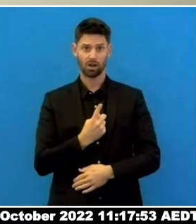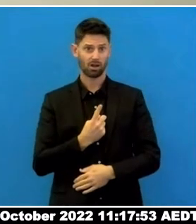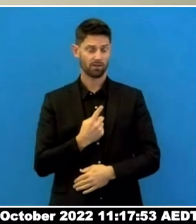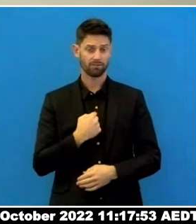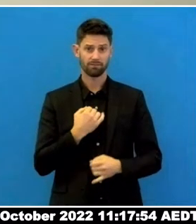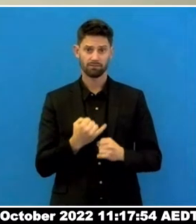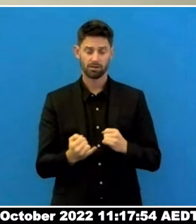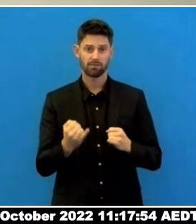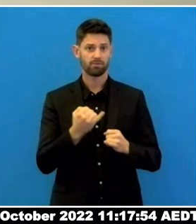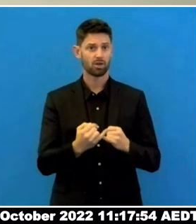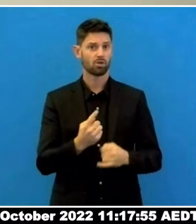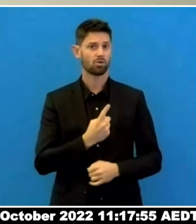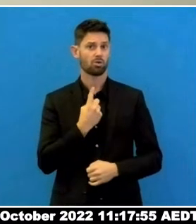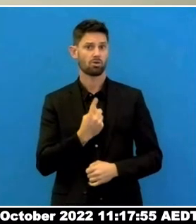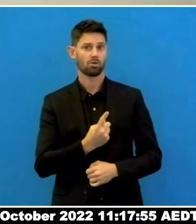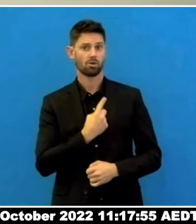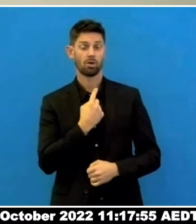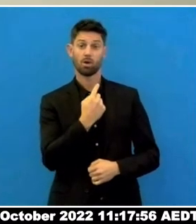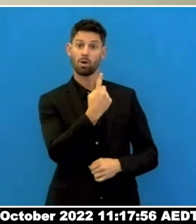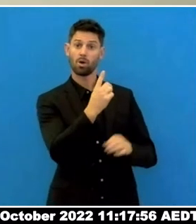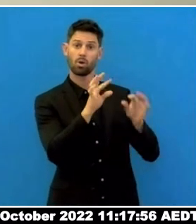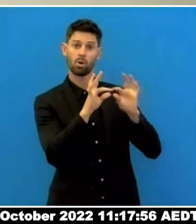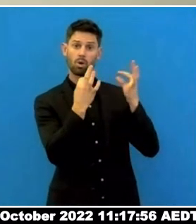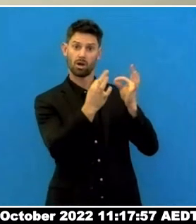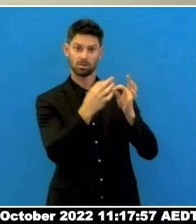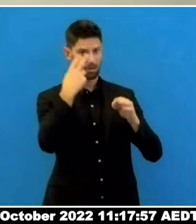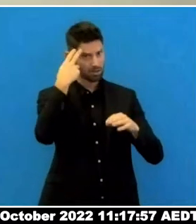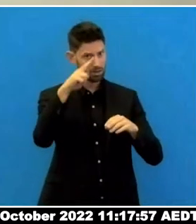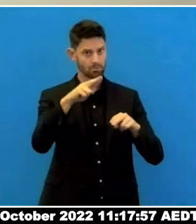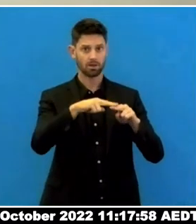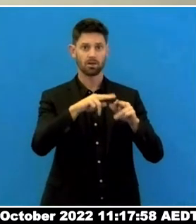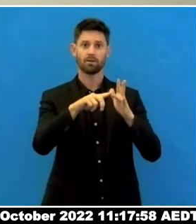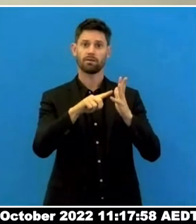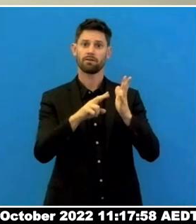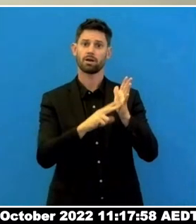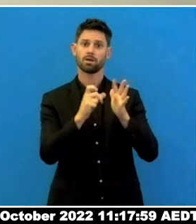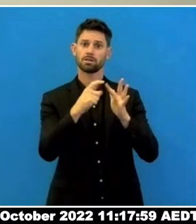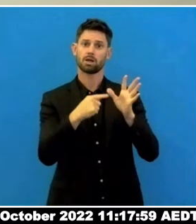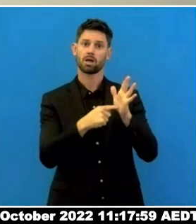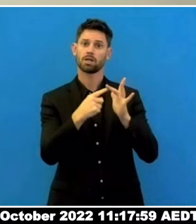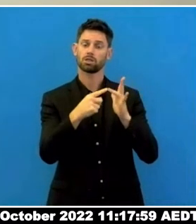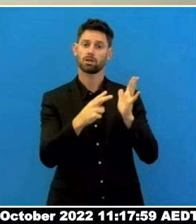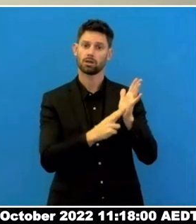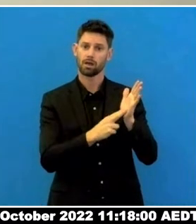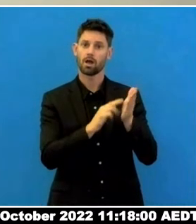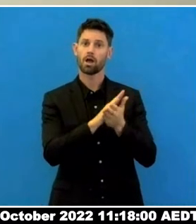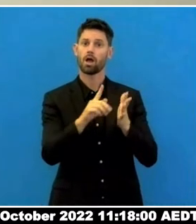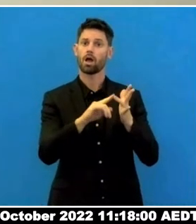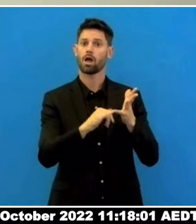The people at Foundation House are providing me with support. I also have a case manager from a service provider,